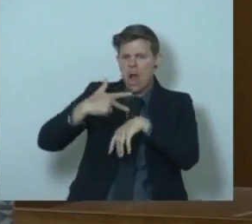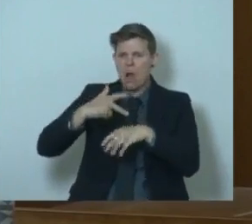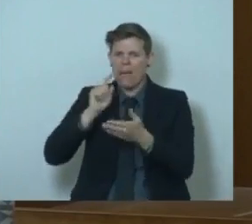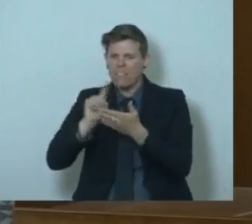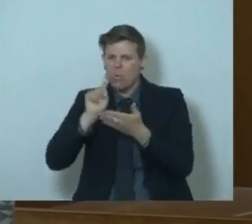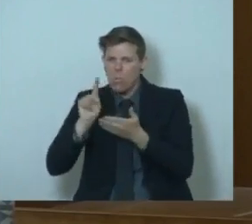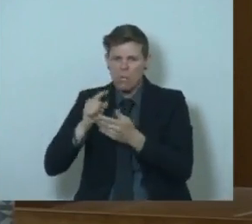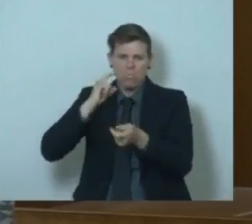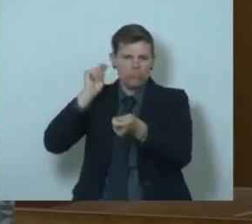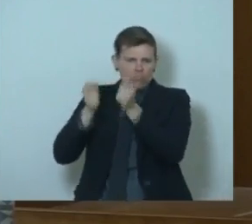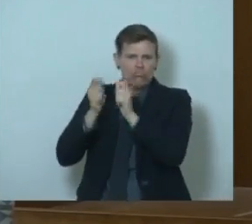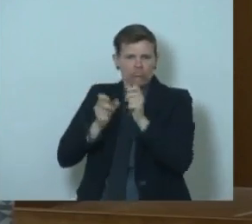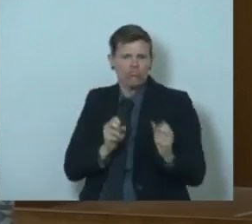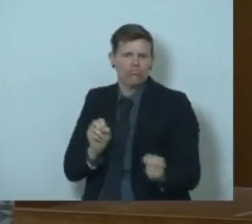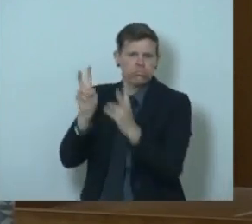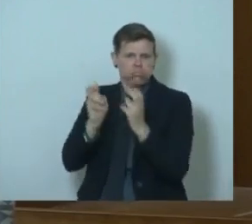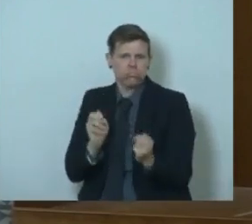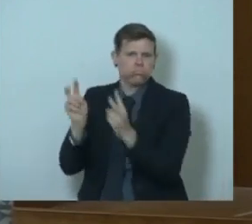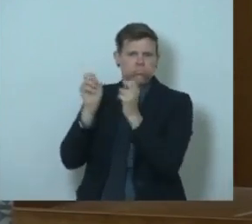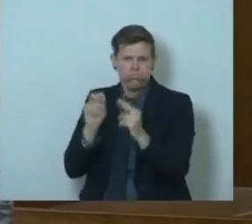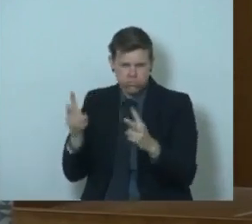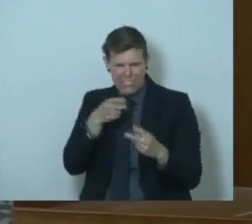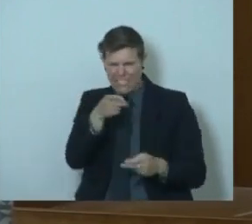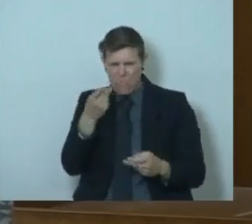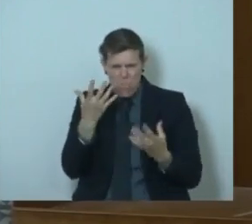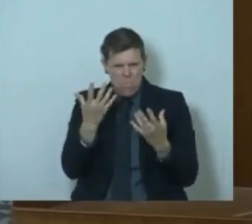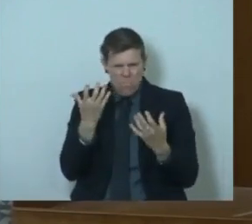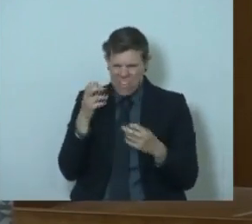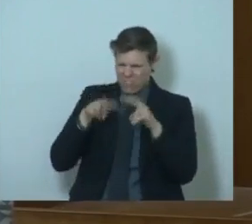YOU WILL BE ABLE TO LOOK AT THAT.